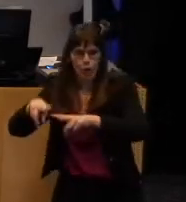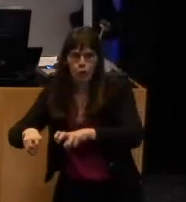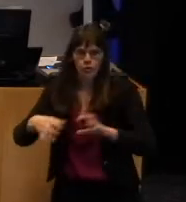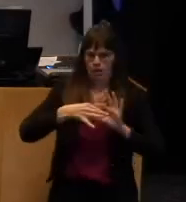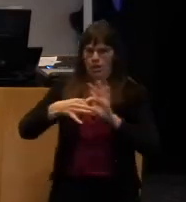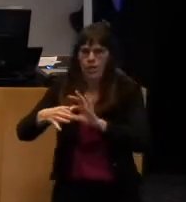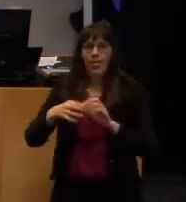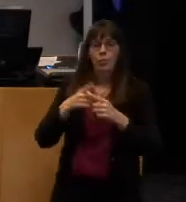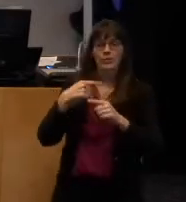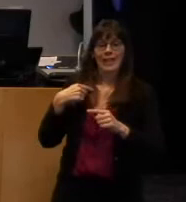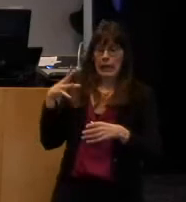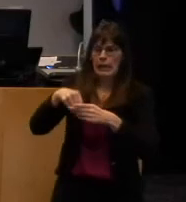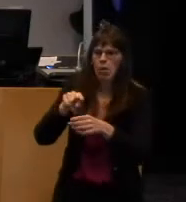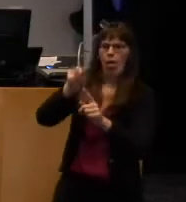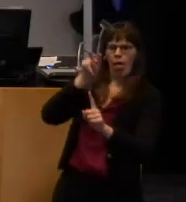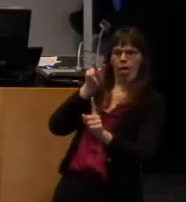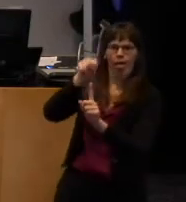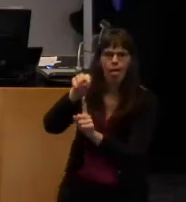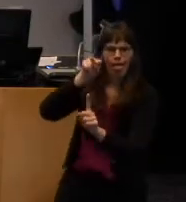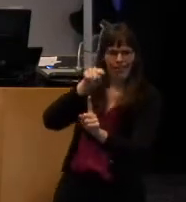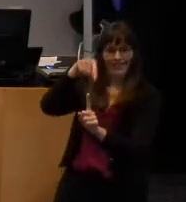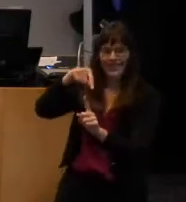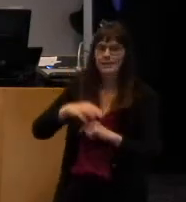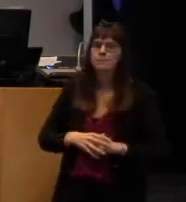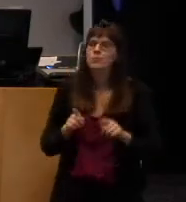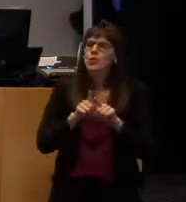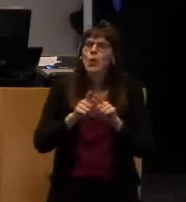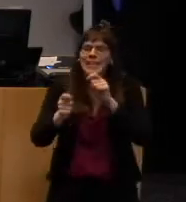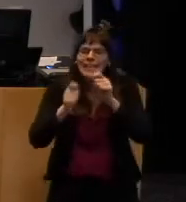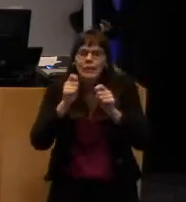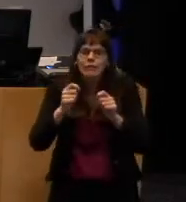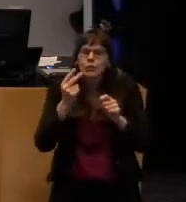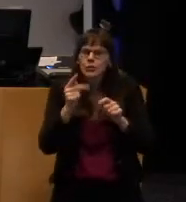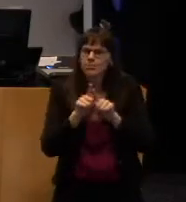One example is, so during a retrospective interview, we would look at the interpretation,